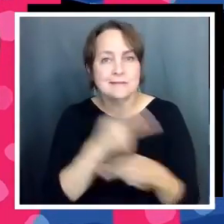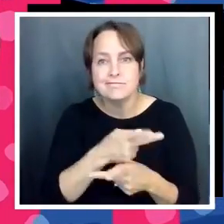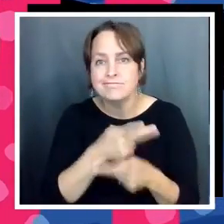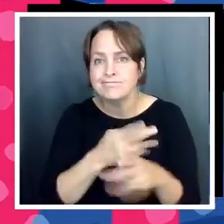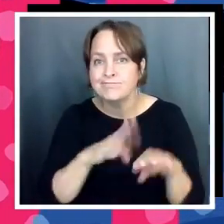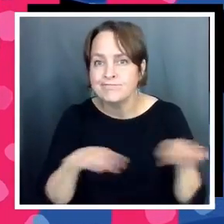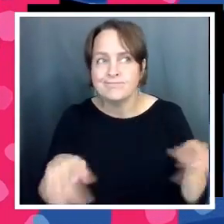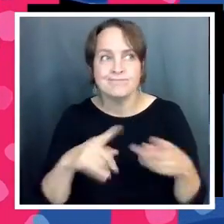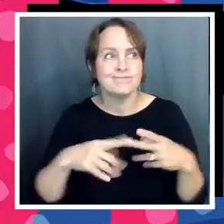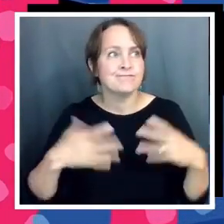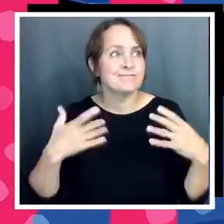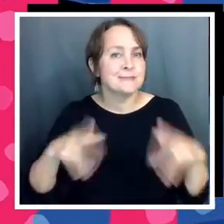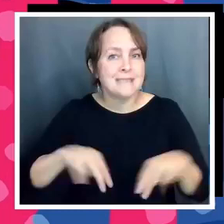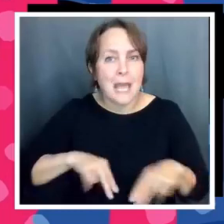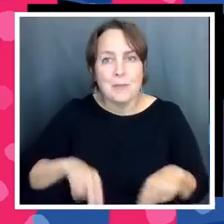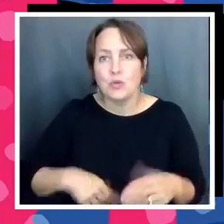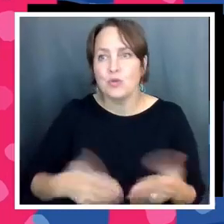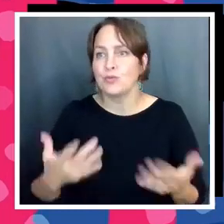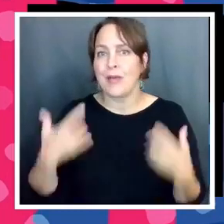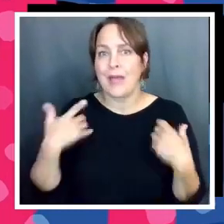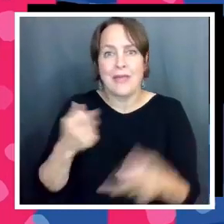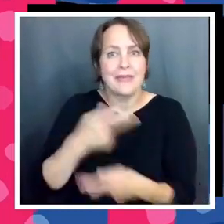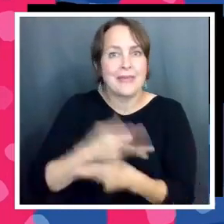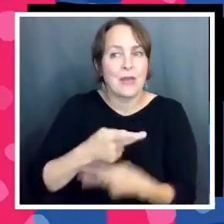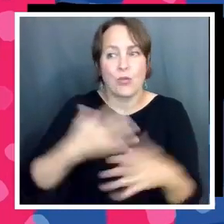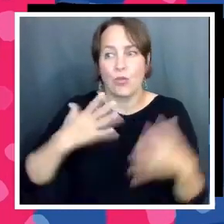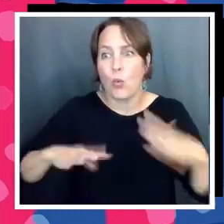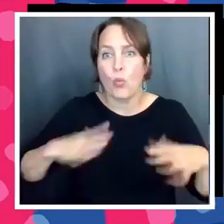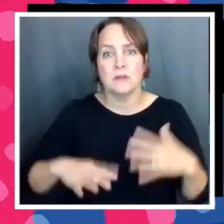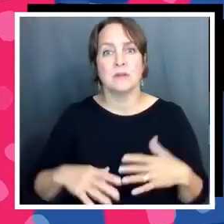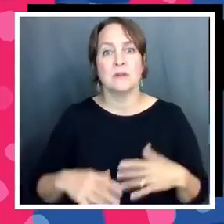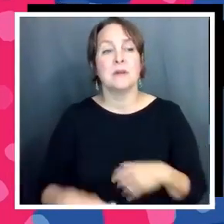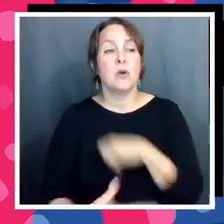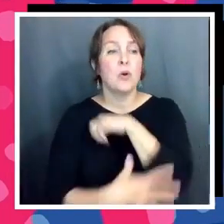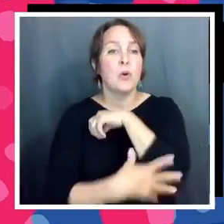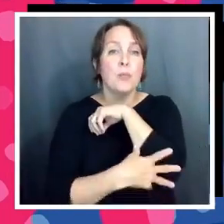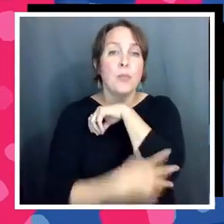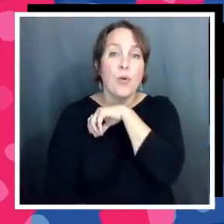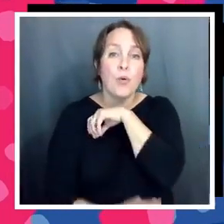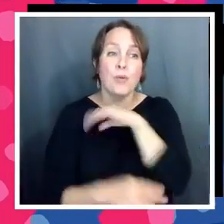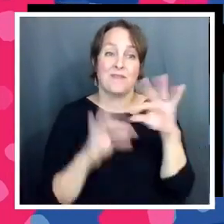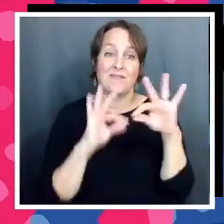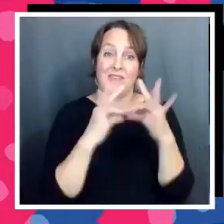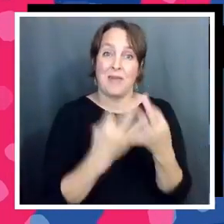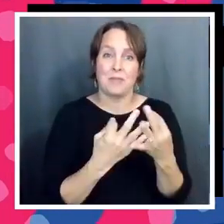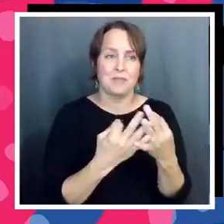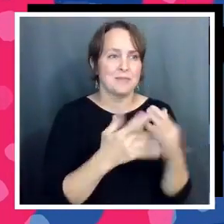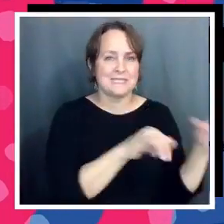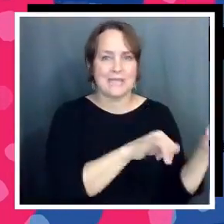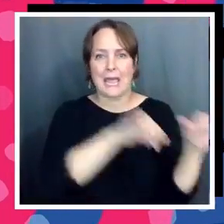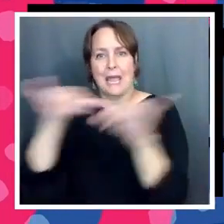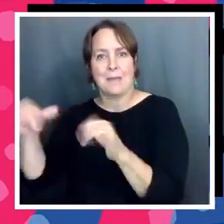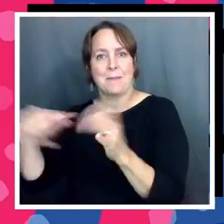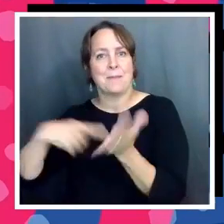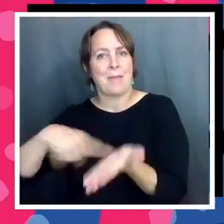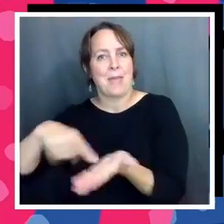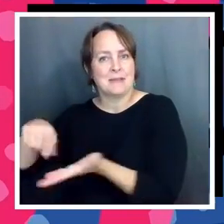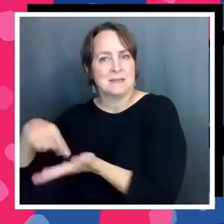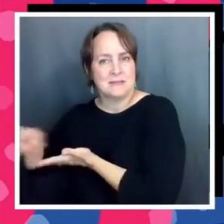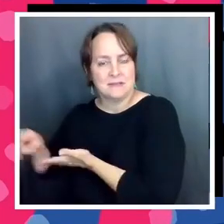CRITICAL TO HELPING CHILDREN AND THEIR FAMILIES WITH THE COST OF FOOD, CHILDCARE,